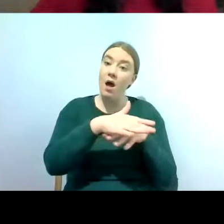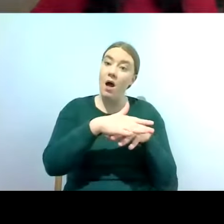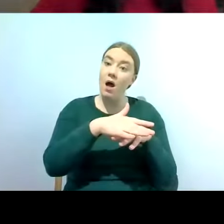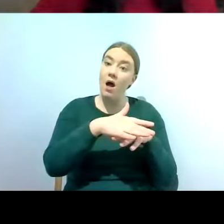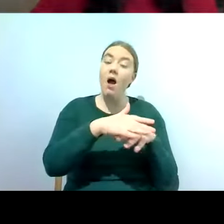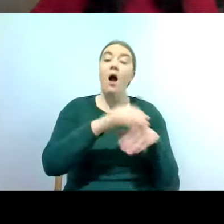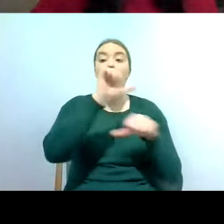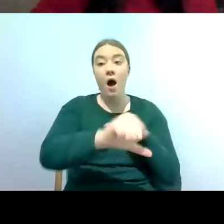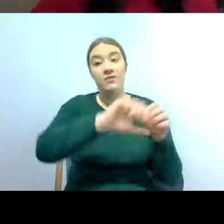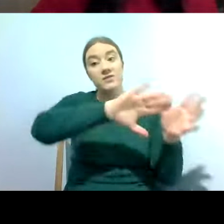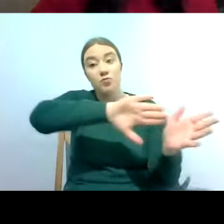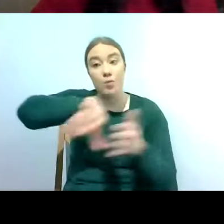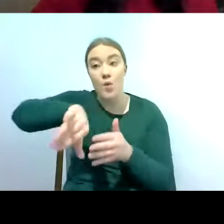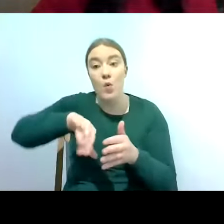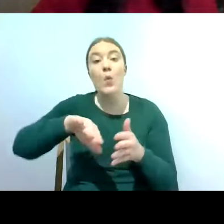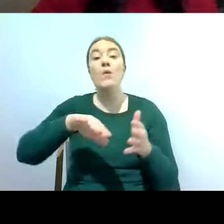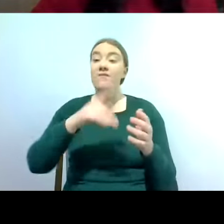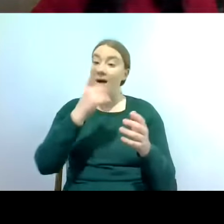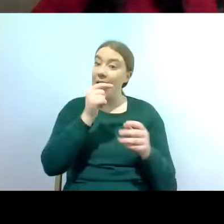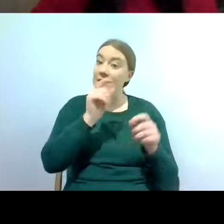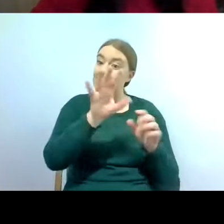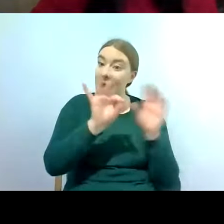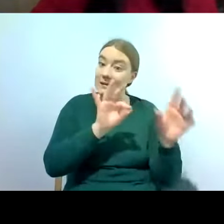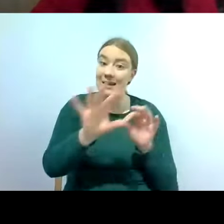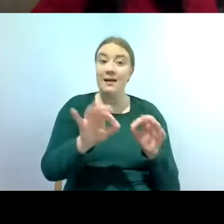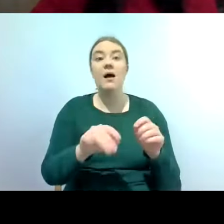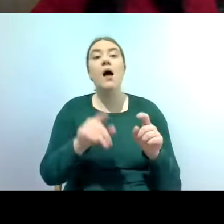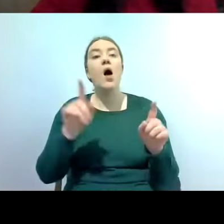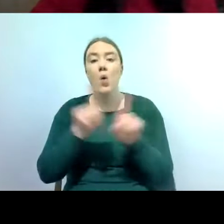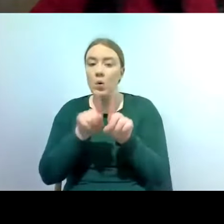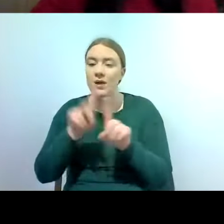and then you can select these red circles which are all the barbel